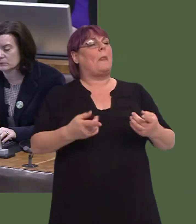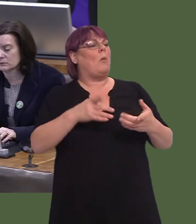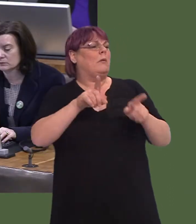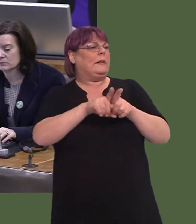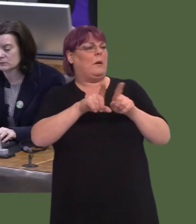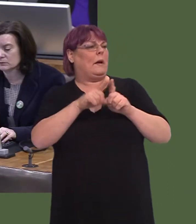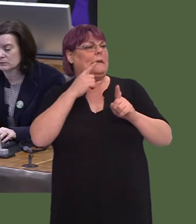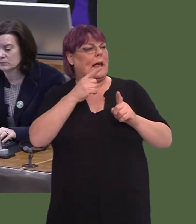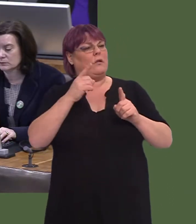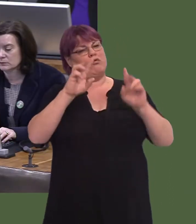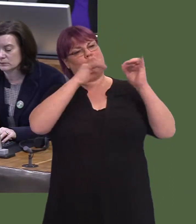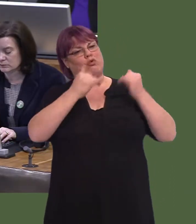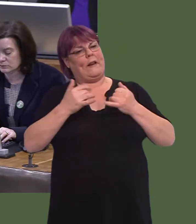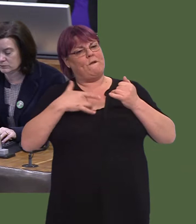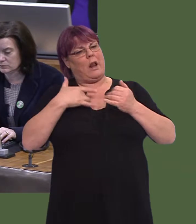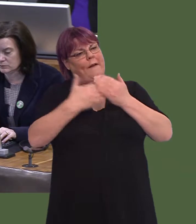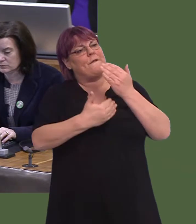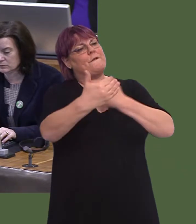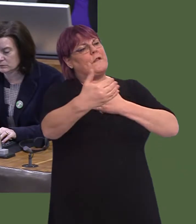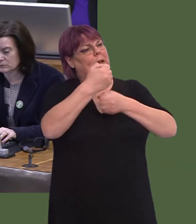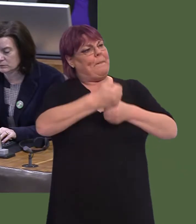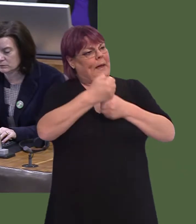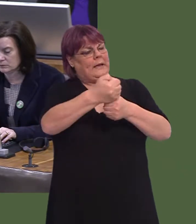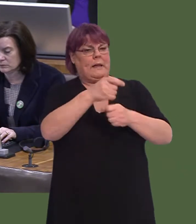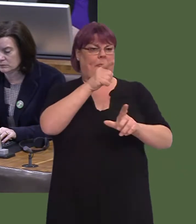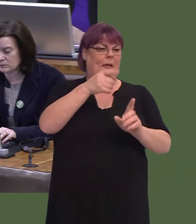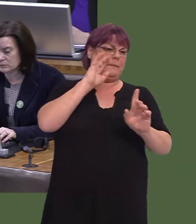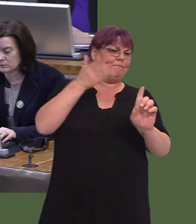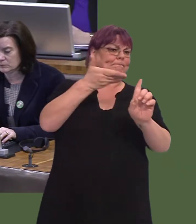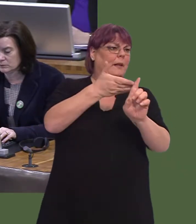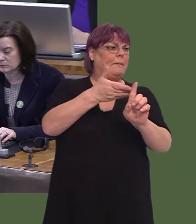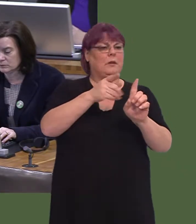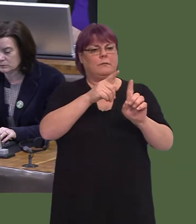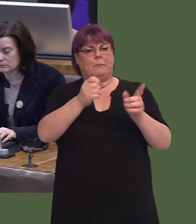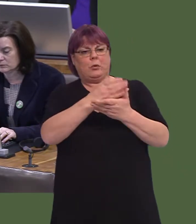Screening for Life campaign, which is aimed at ensuring that community groups that